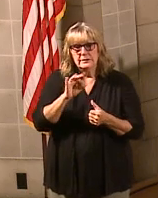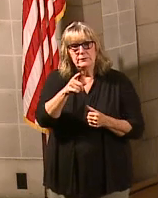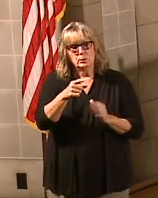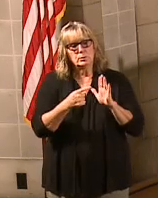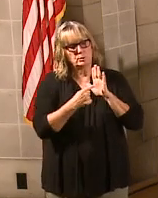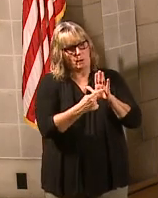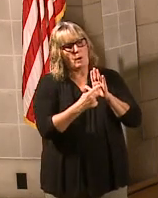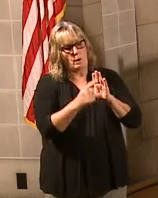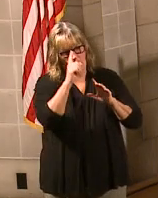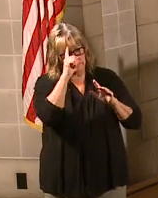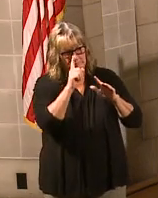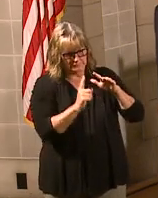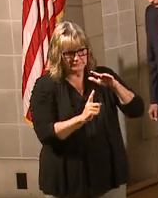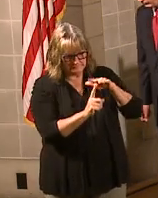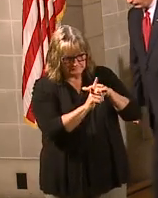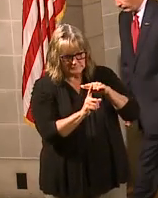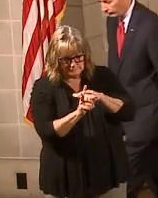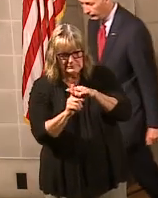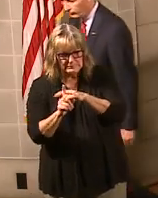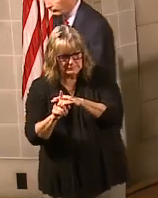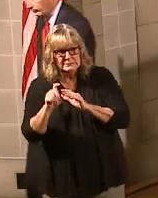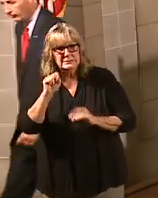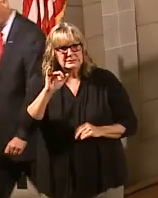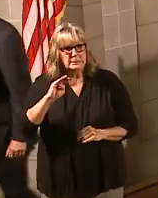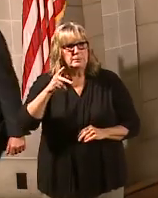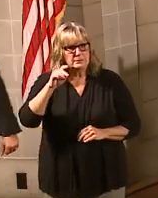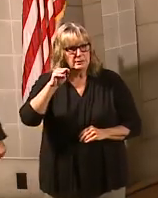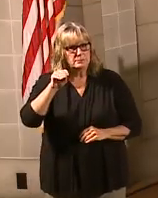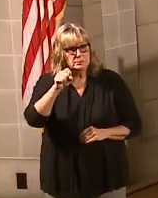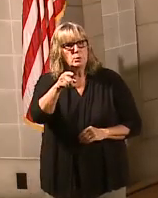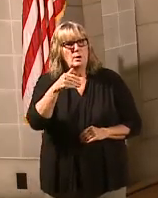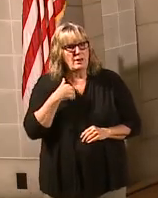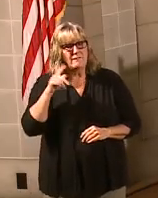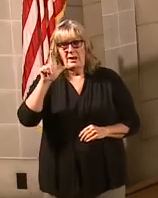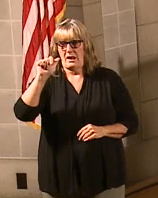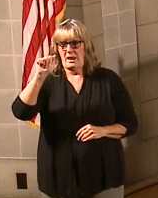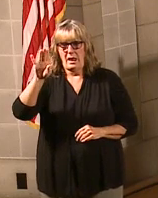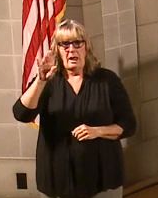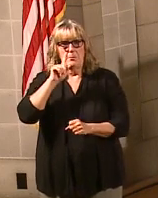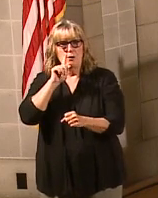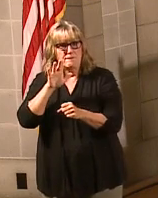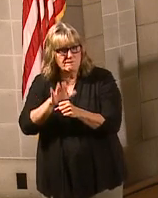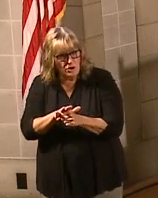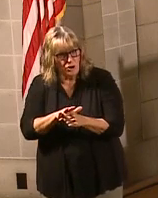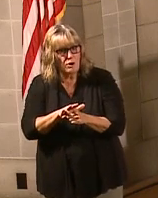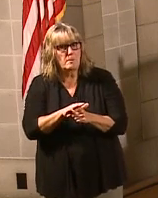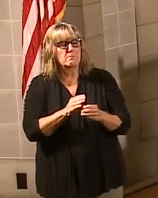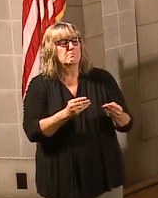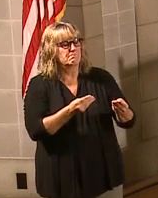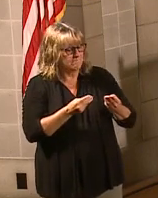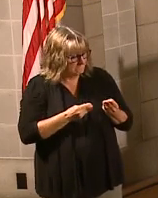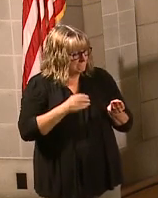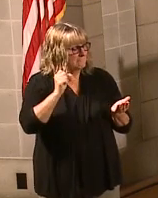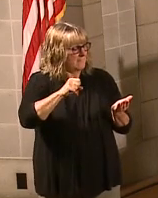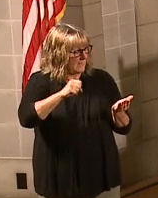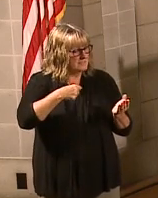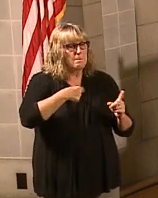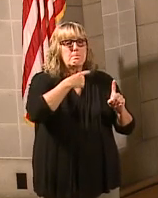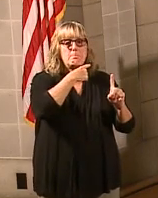ABOUT WHEN MONOCLONAL ANTIBODY THERAPY IS INDICATED. THE FIRST IS IF YOU ARE